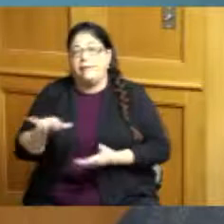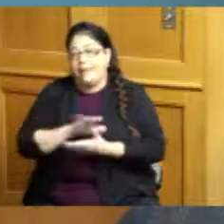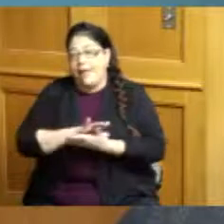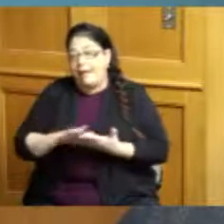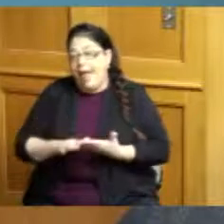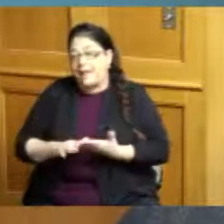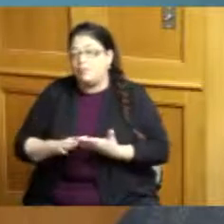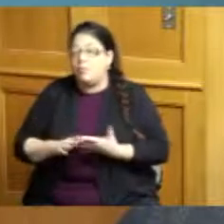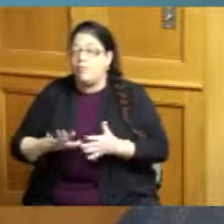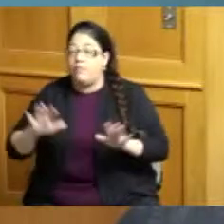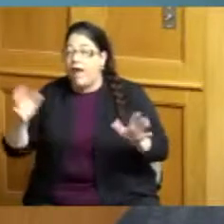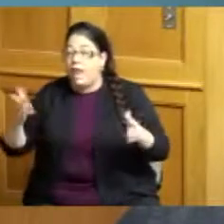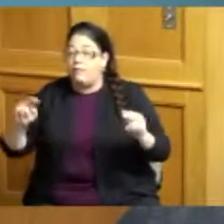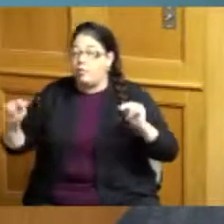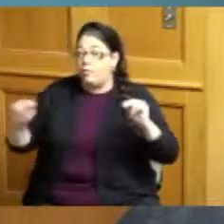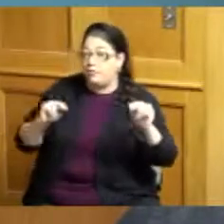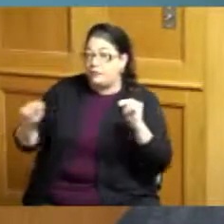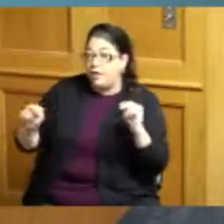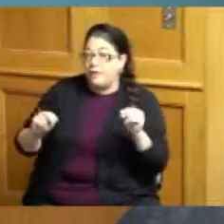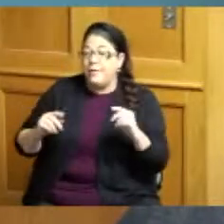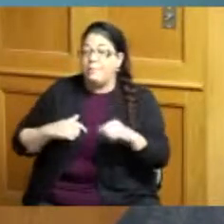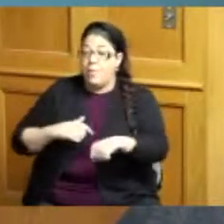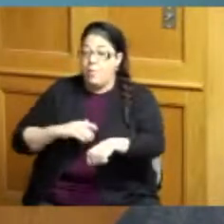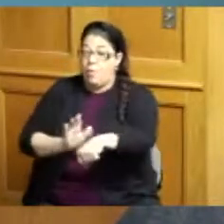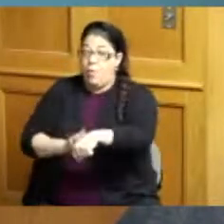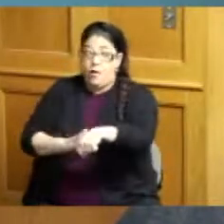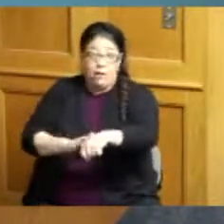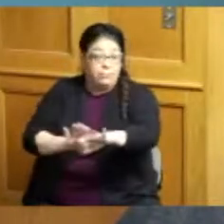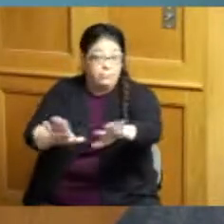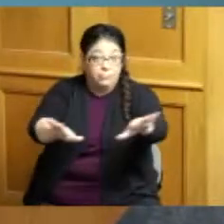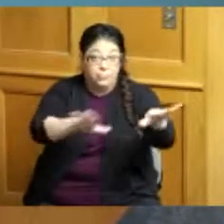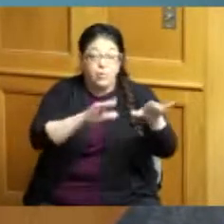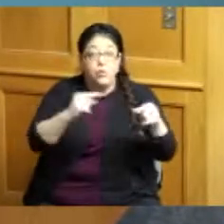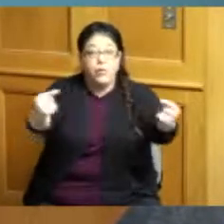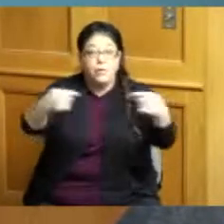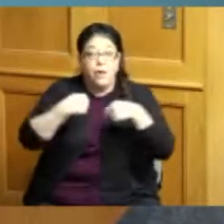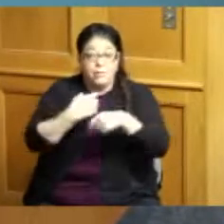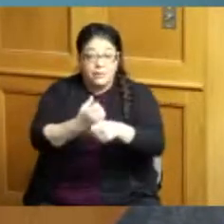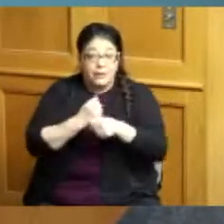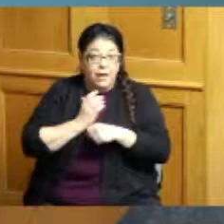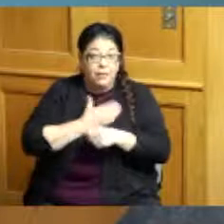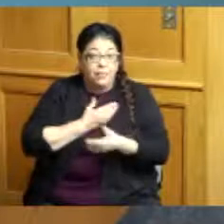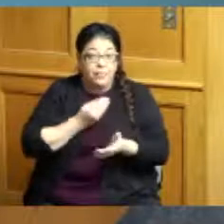but I think it's also a good warning shot out there if you come in and get these all these tax